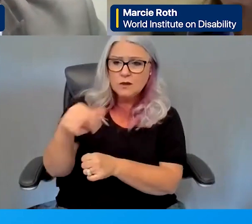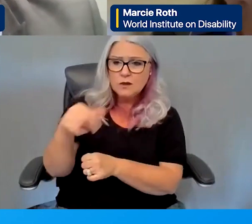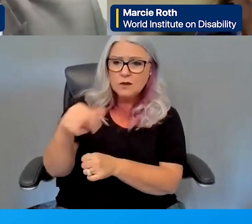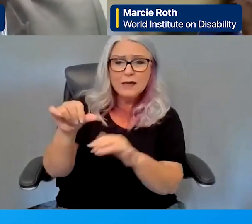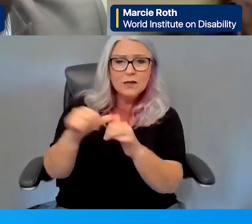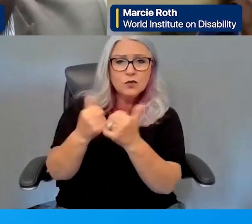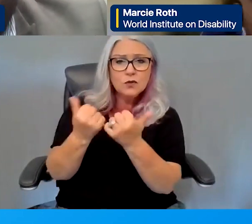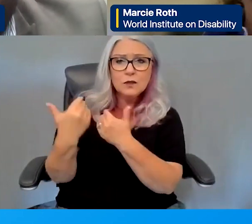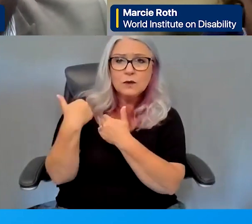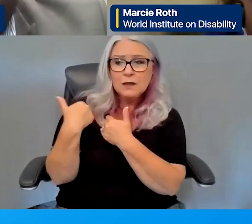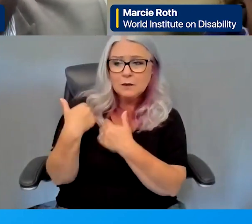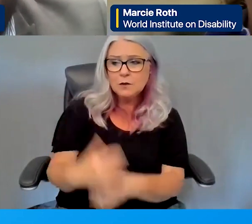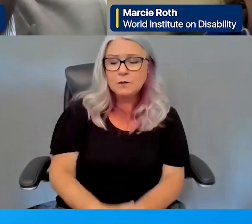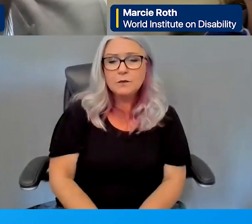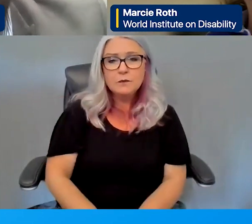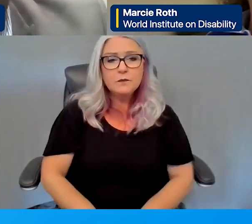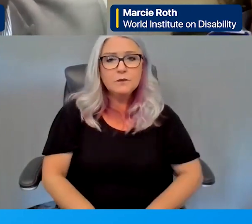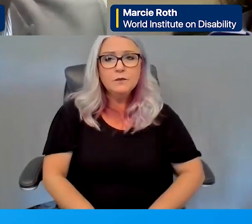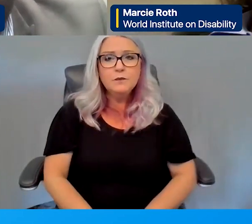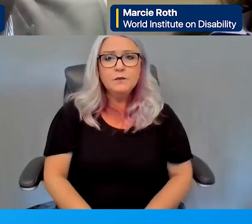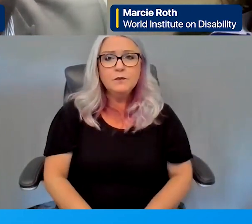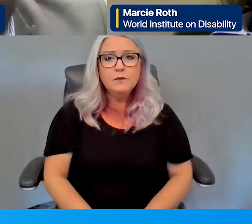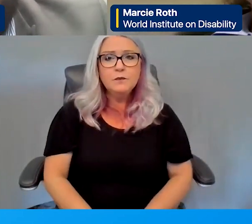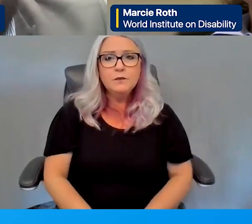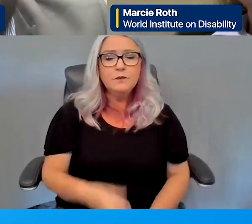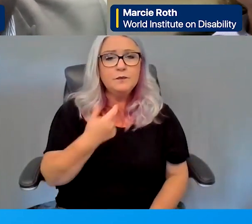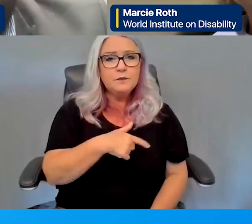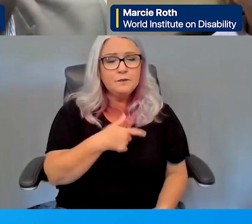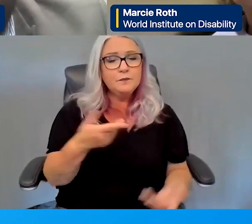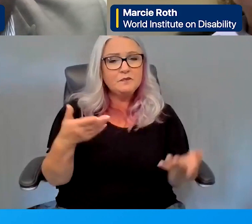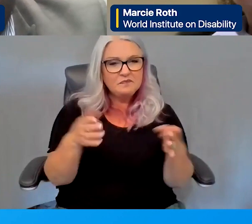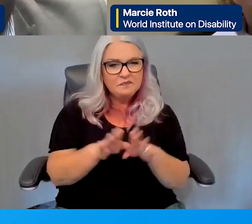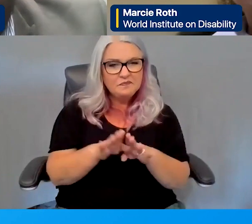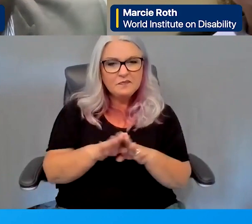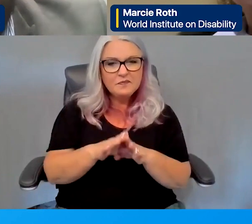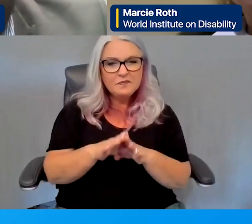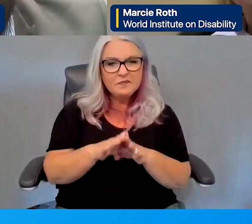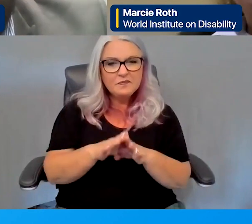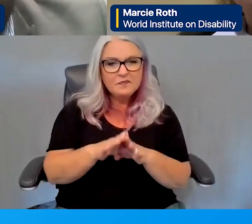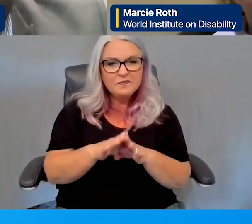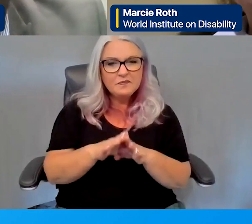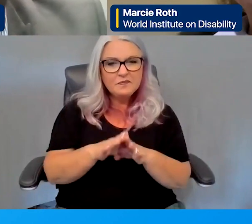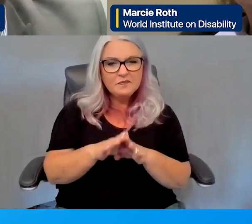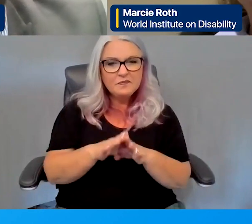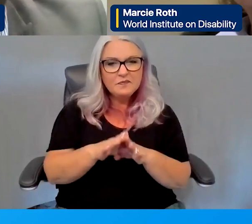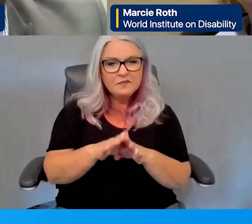are going to close down here in a few minutes. And again it's been a great discussion. One